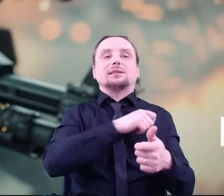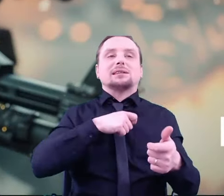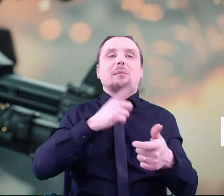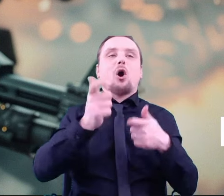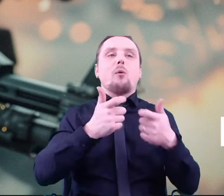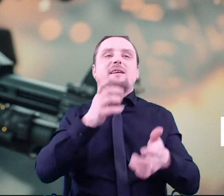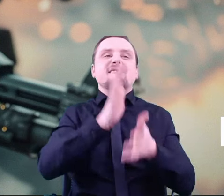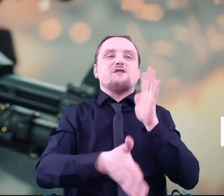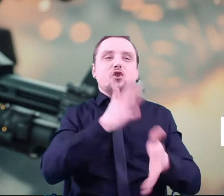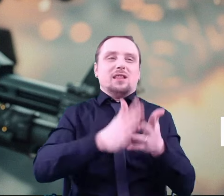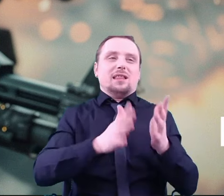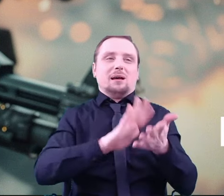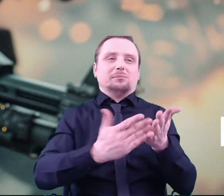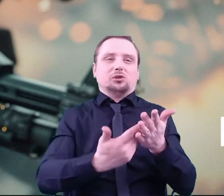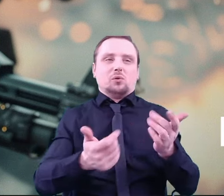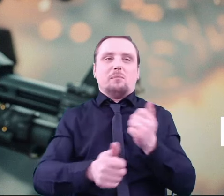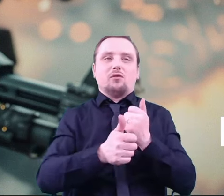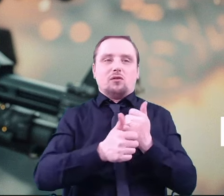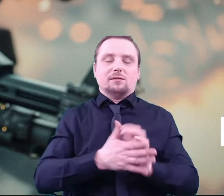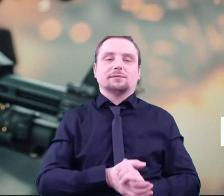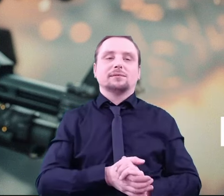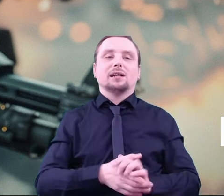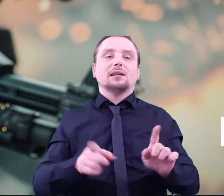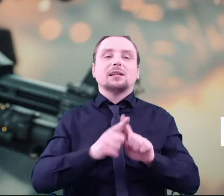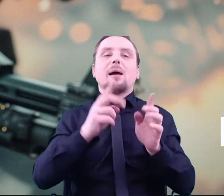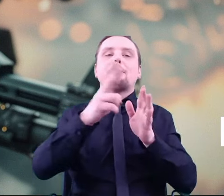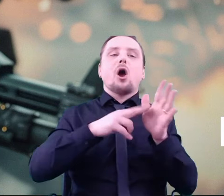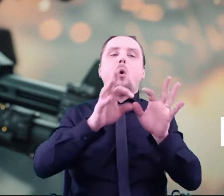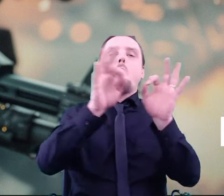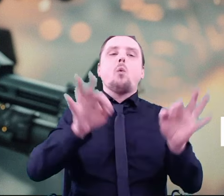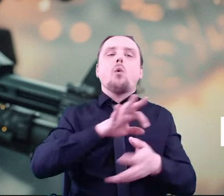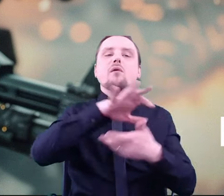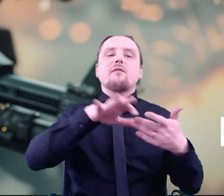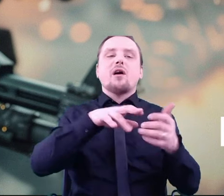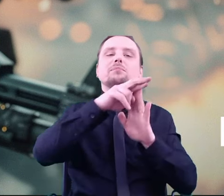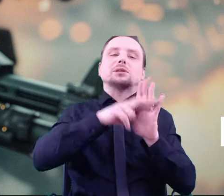which is why the issue is a potential concern with the absence of global regulations.